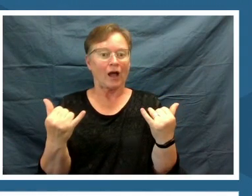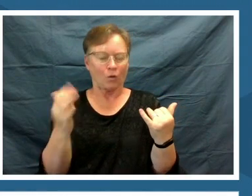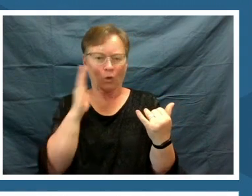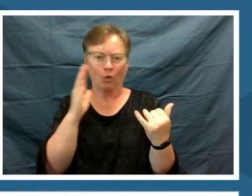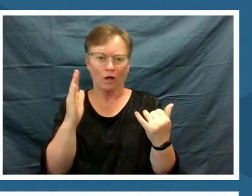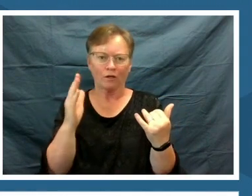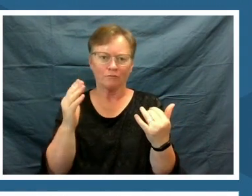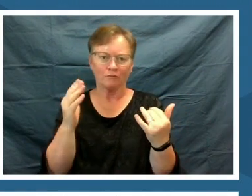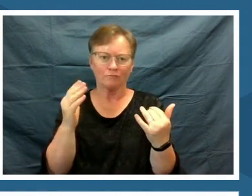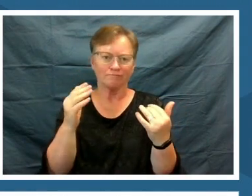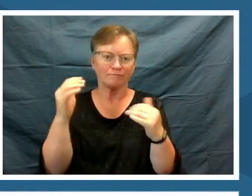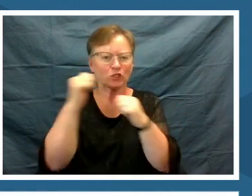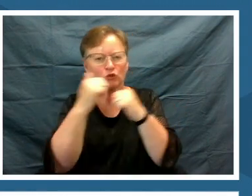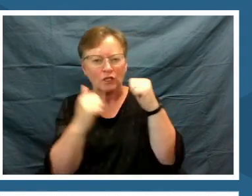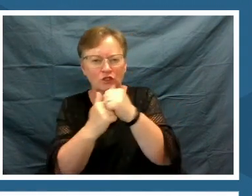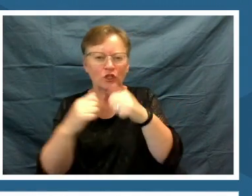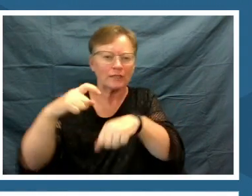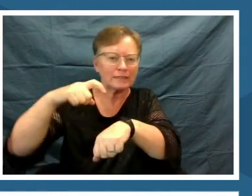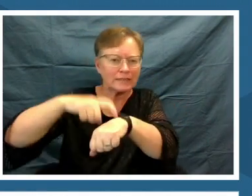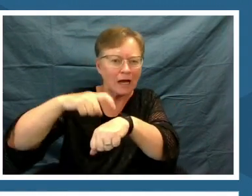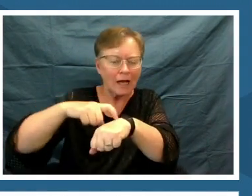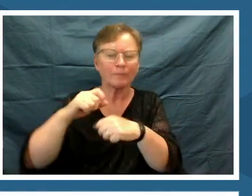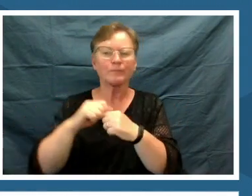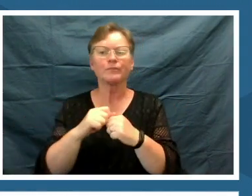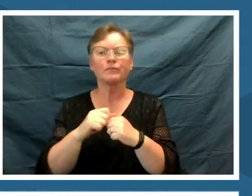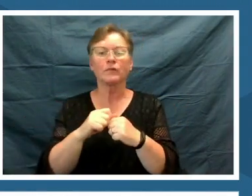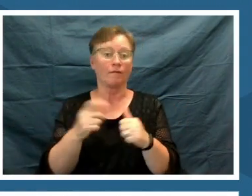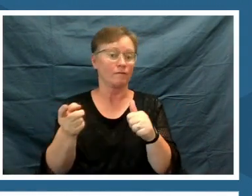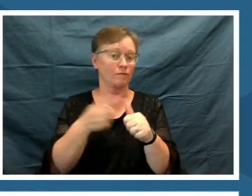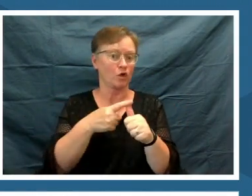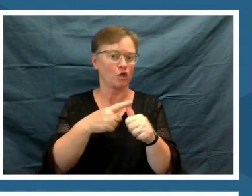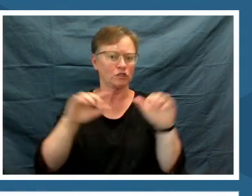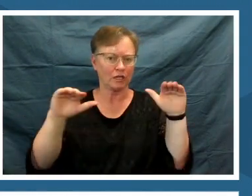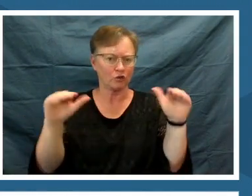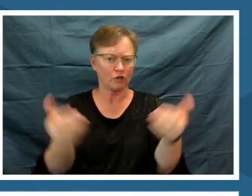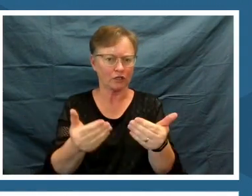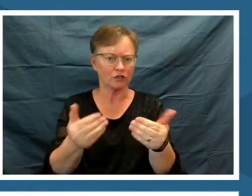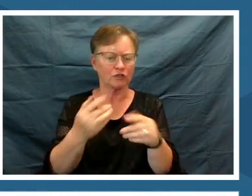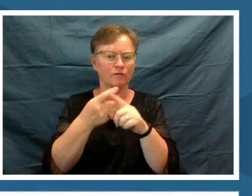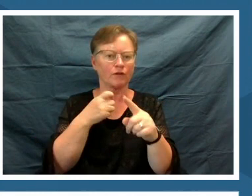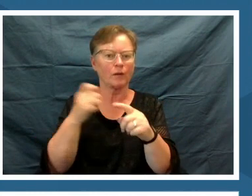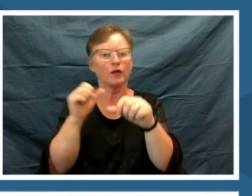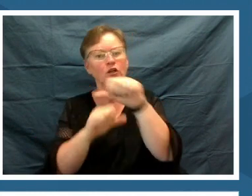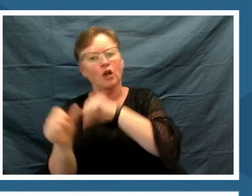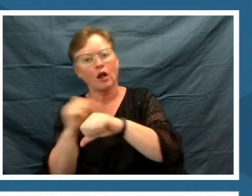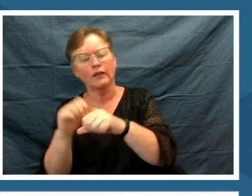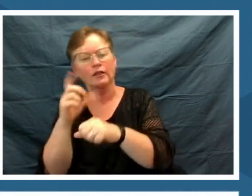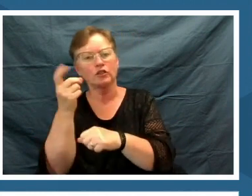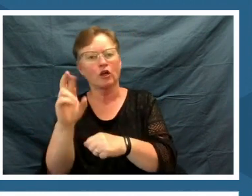um an introduction from our colleague uh dr jenna di ossler